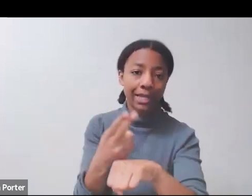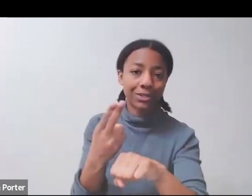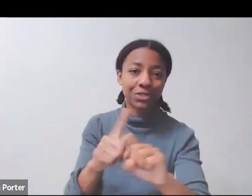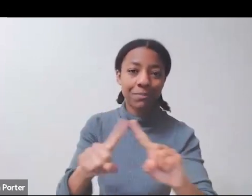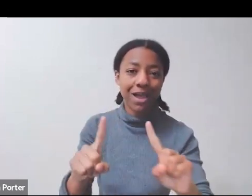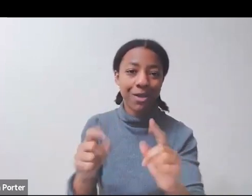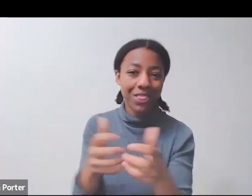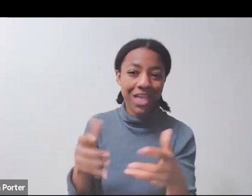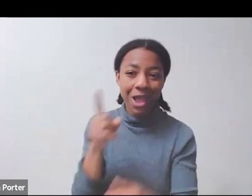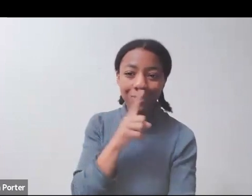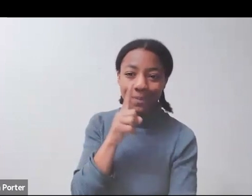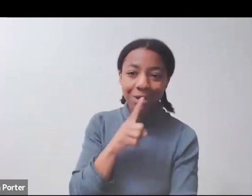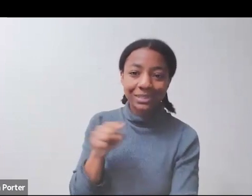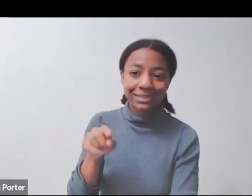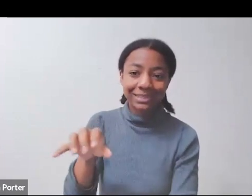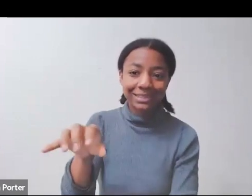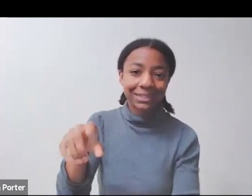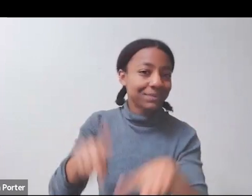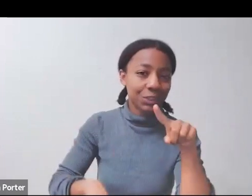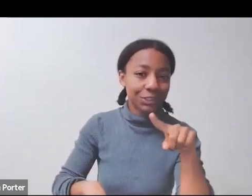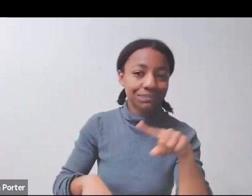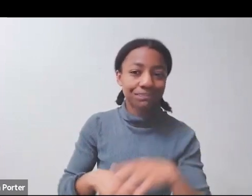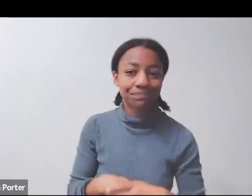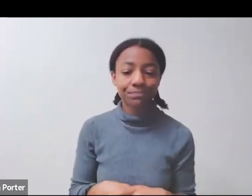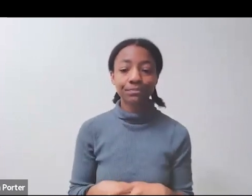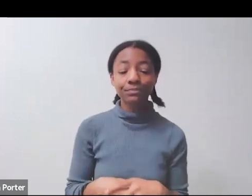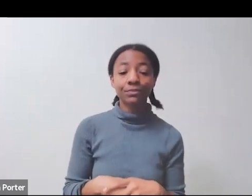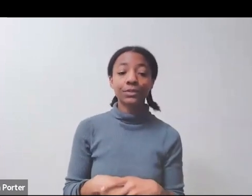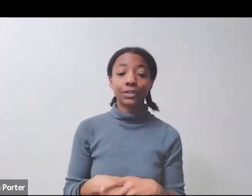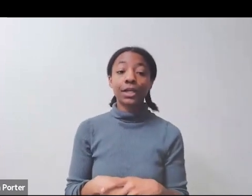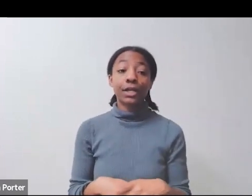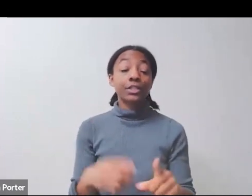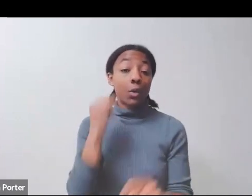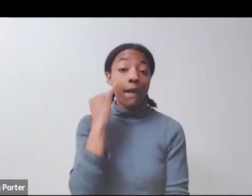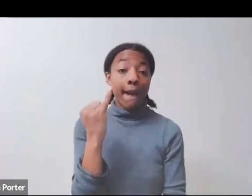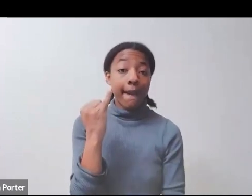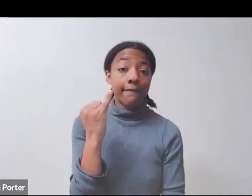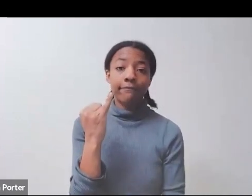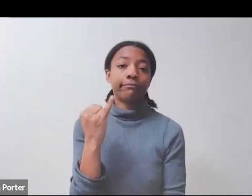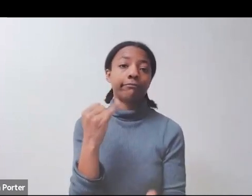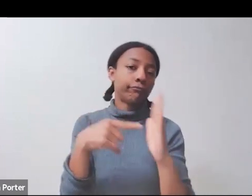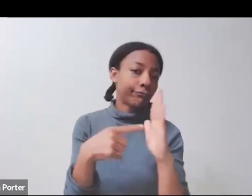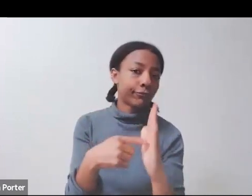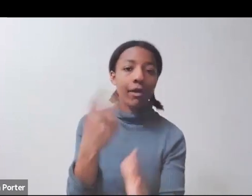Even if that blind student has somebody helping them, and they design their little sprite, which is what this little dinosaur guy is.